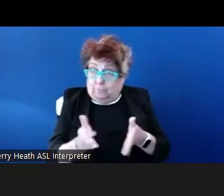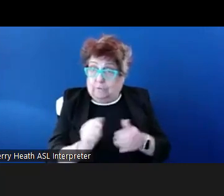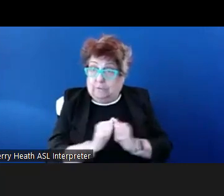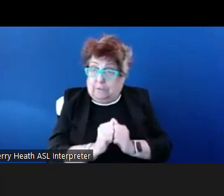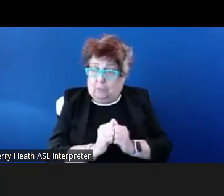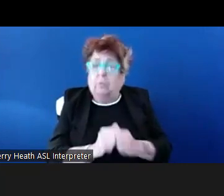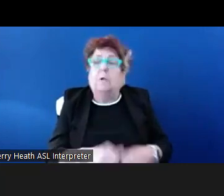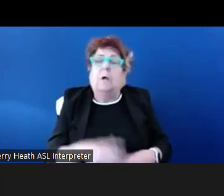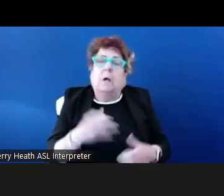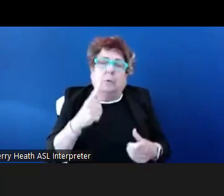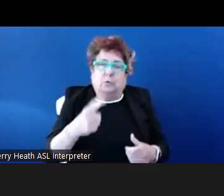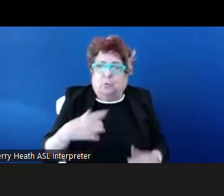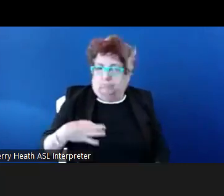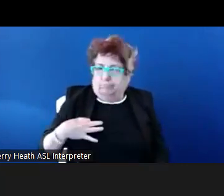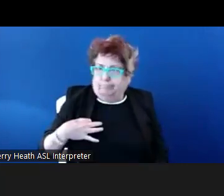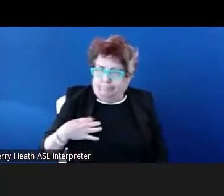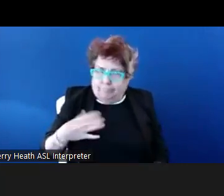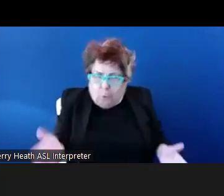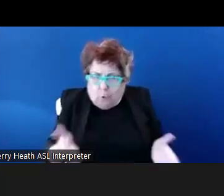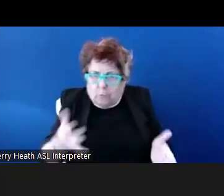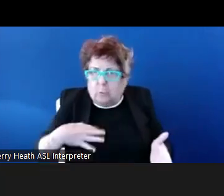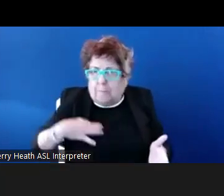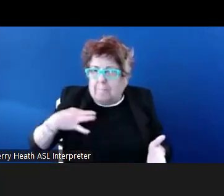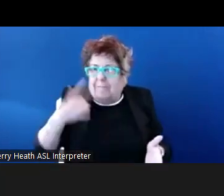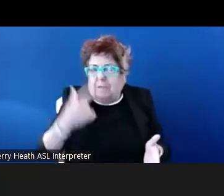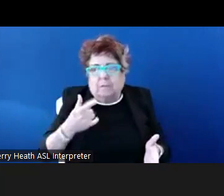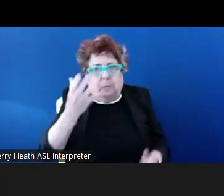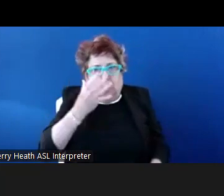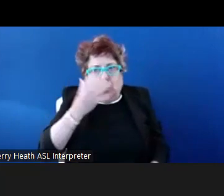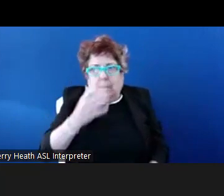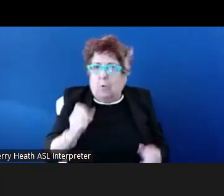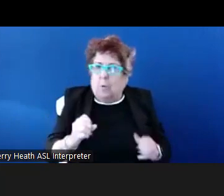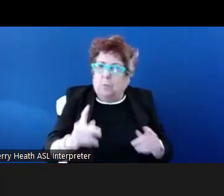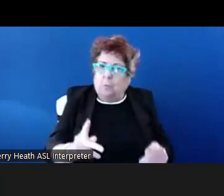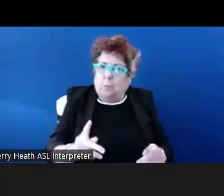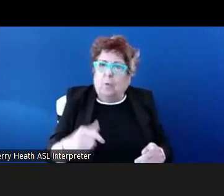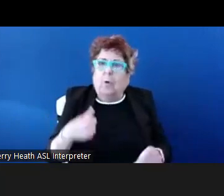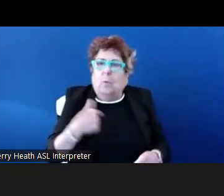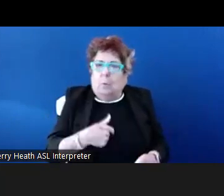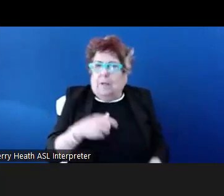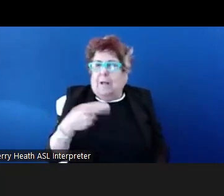for this incredible opportunity. We at HUD believe that the combination of housing and supportive services is a